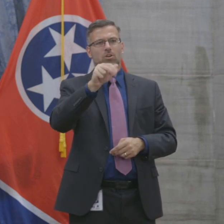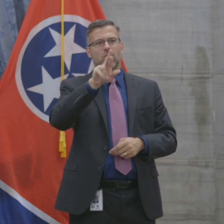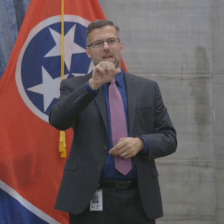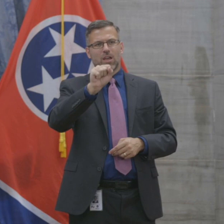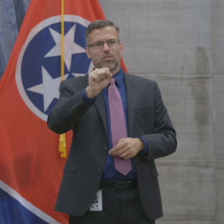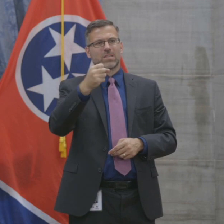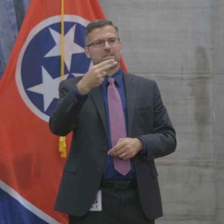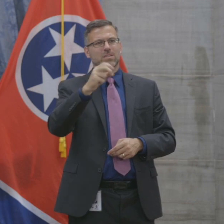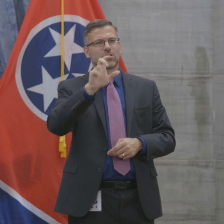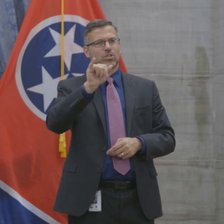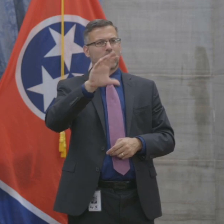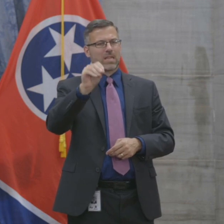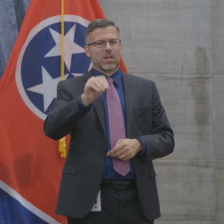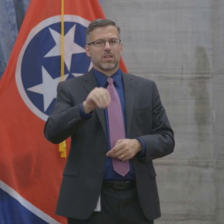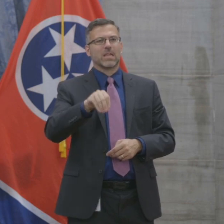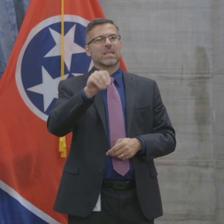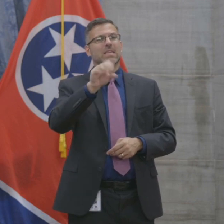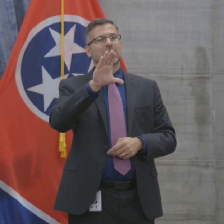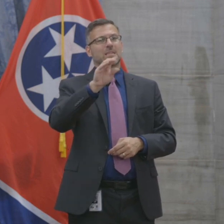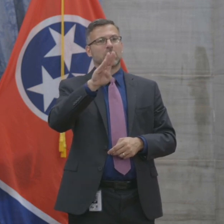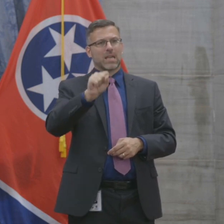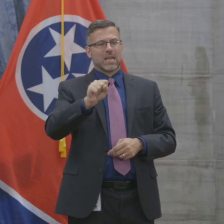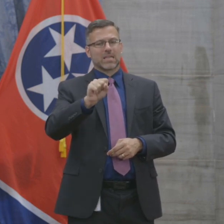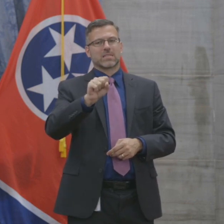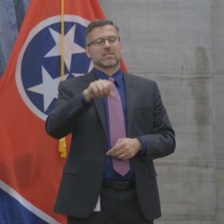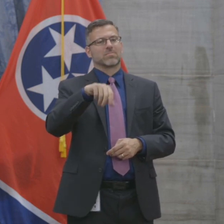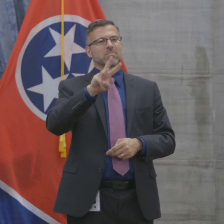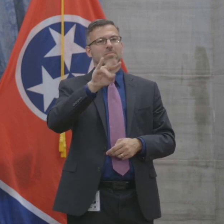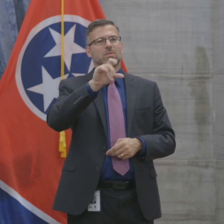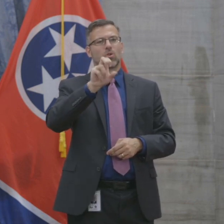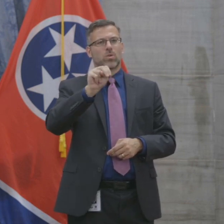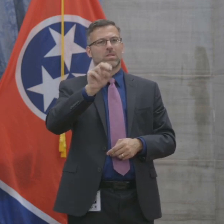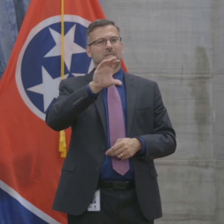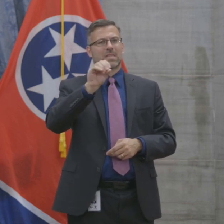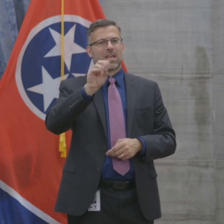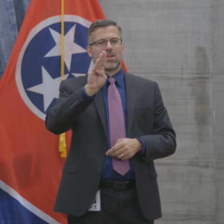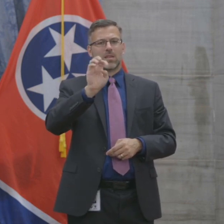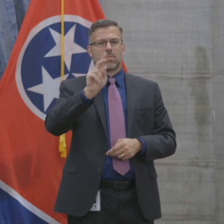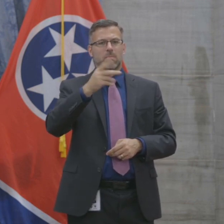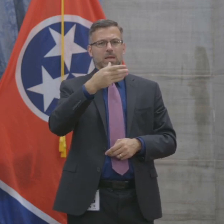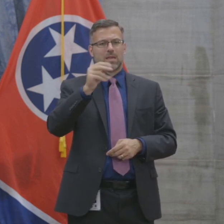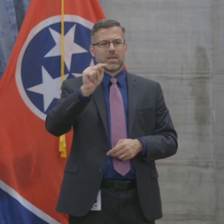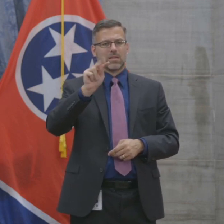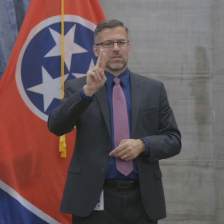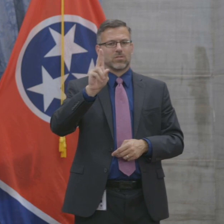distancing is easy. Our industry is taking the right steps as we provide safe environments for our travelers.